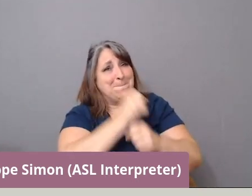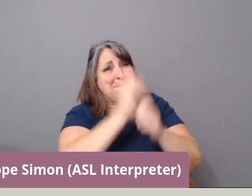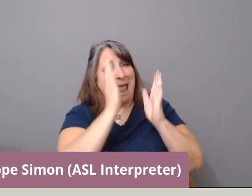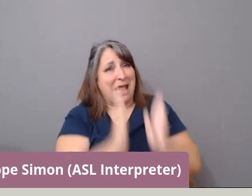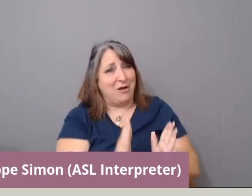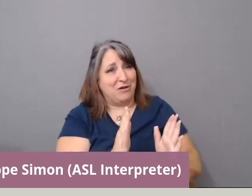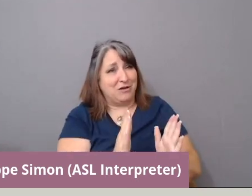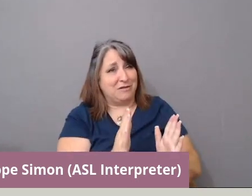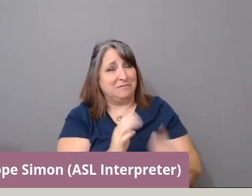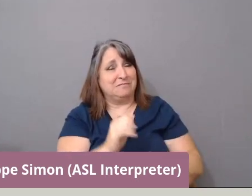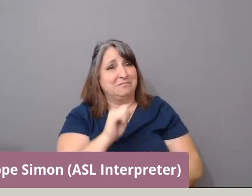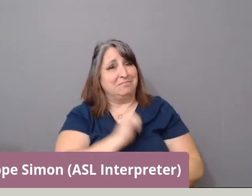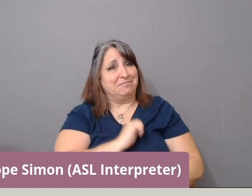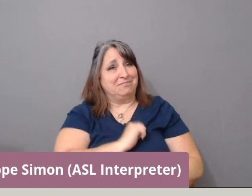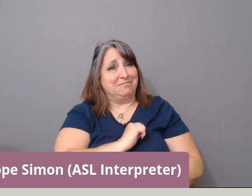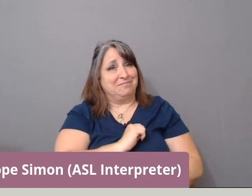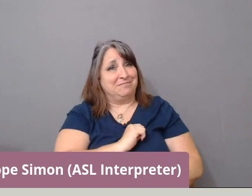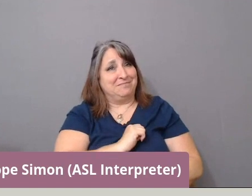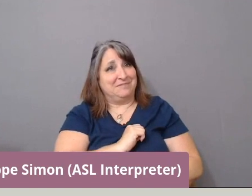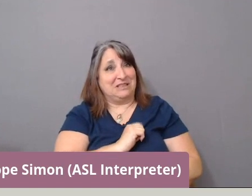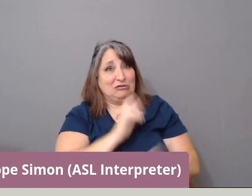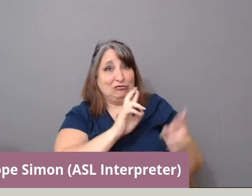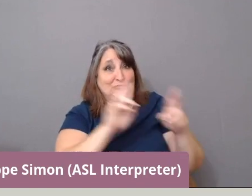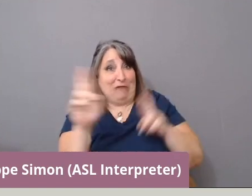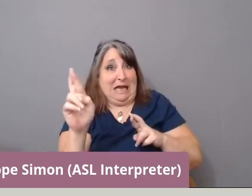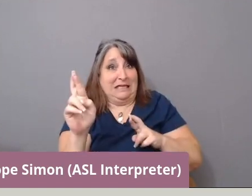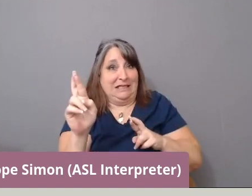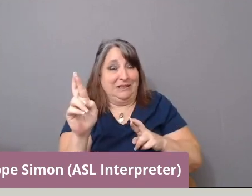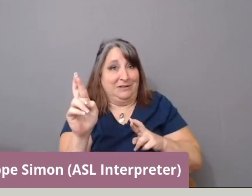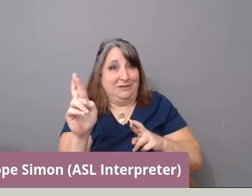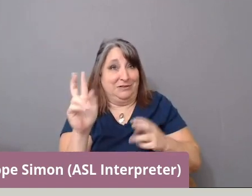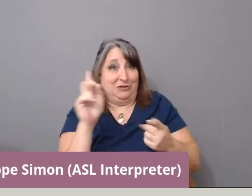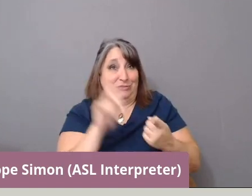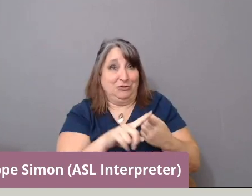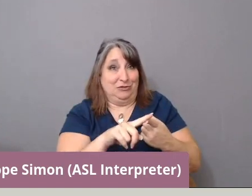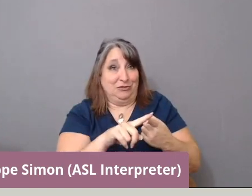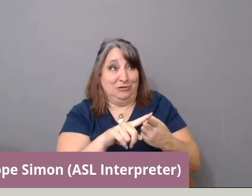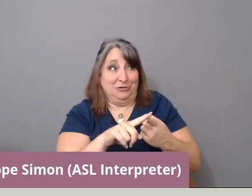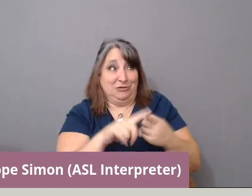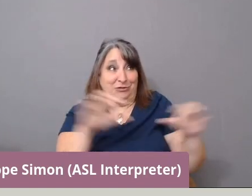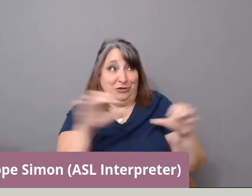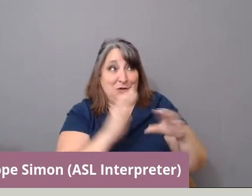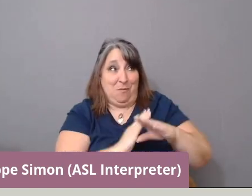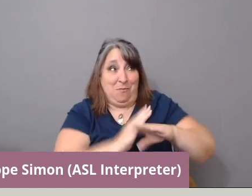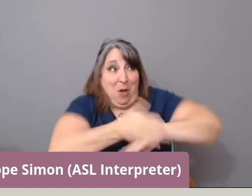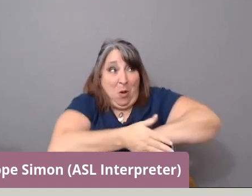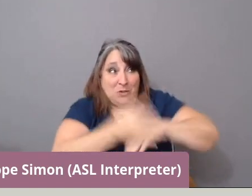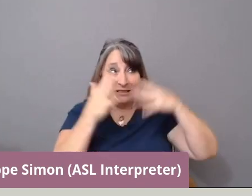is about to enter the post-sound phase